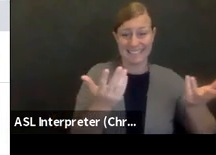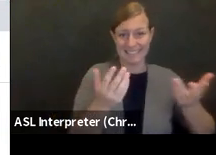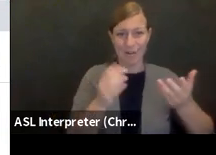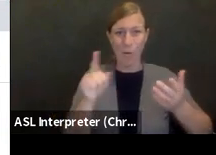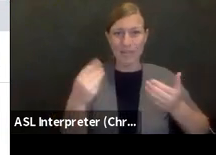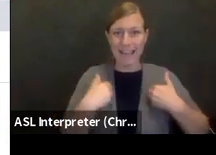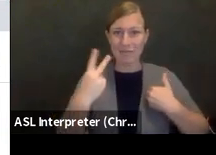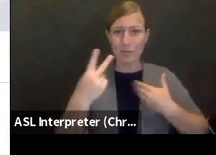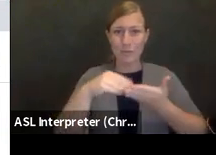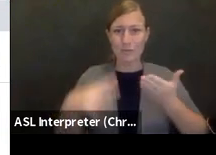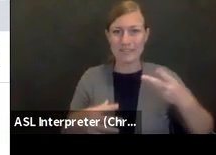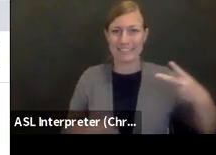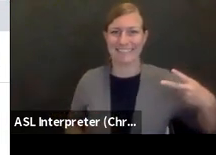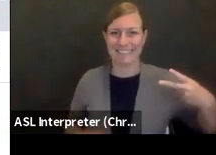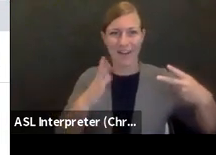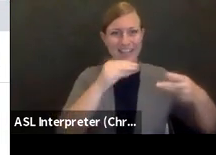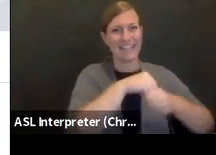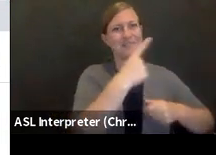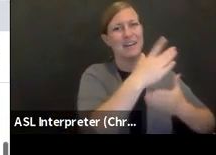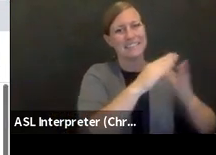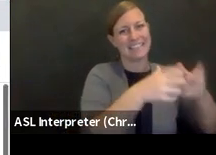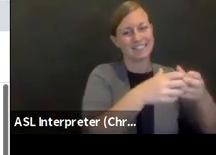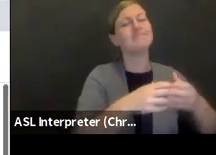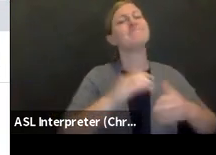ESD 112-- Kristina Wambold: Yeah, I don't have any other people. So I would have to add another person.